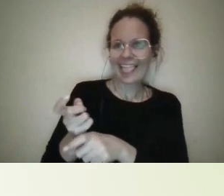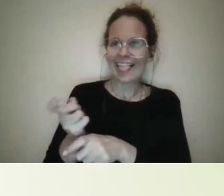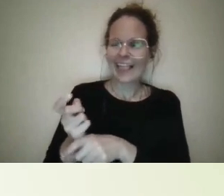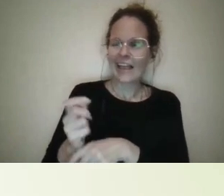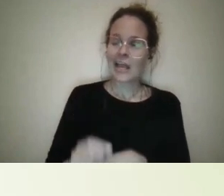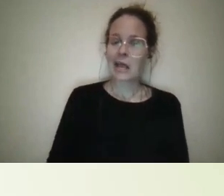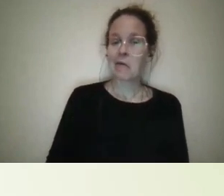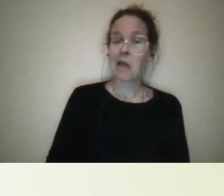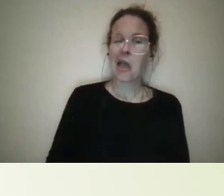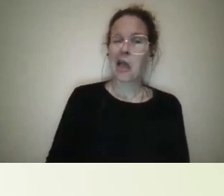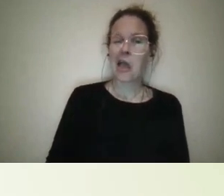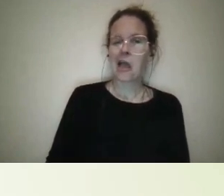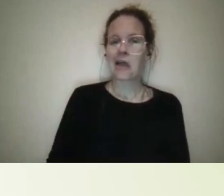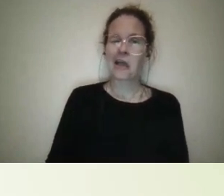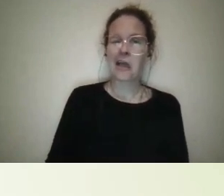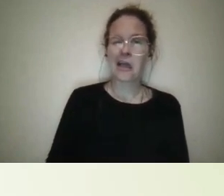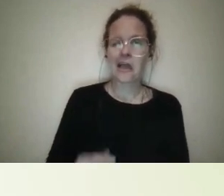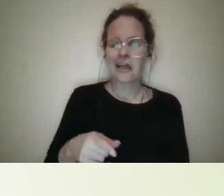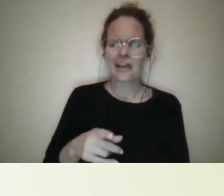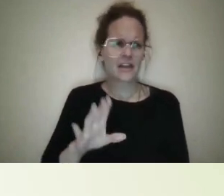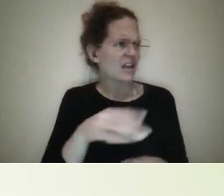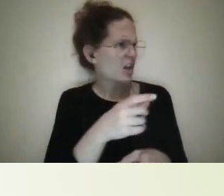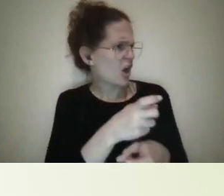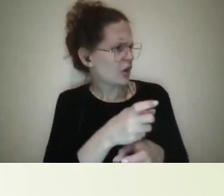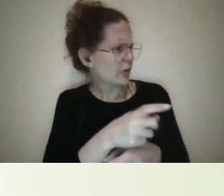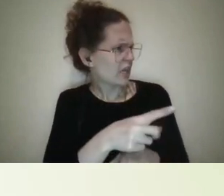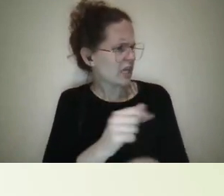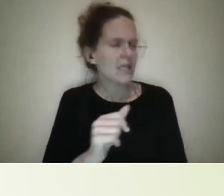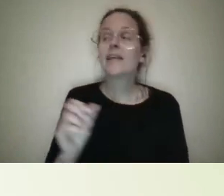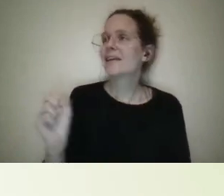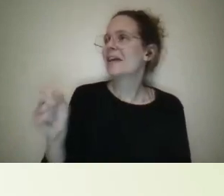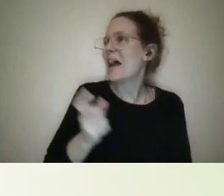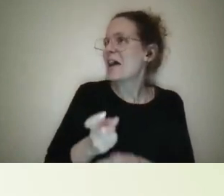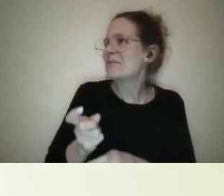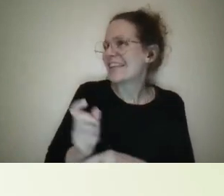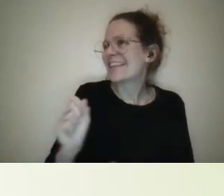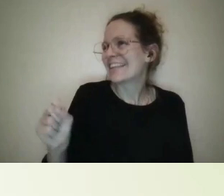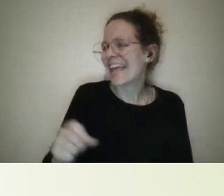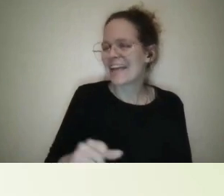people are like "are you kidding?" I'm like "I'm kidding!" So with our facial expressions,